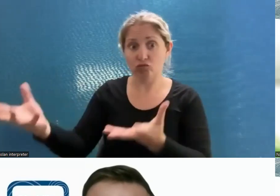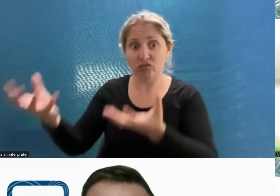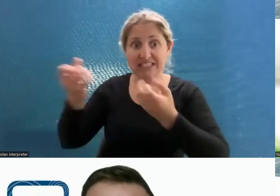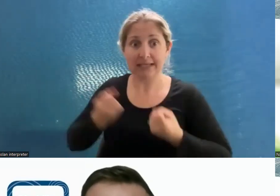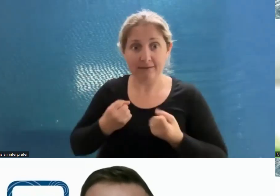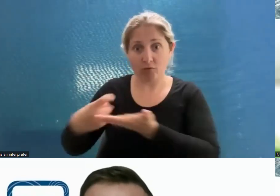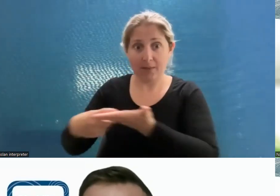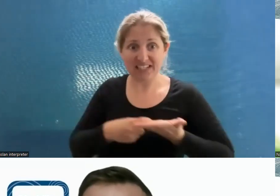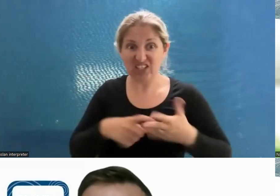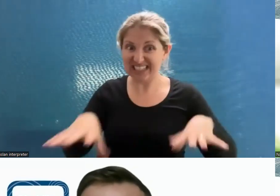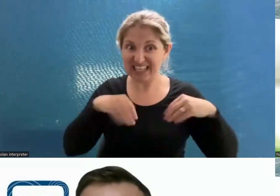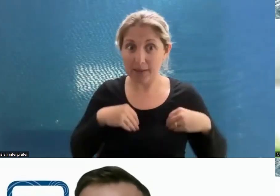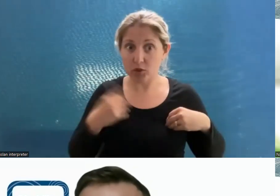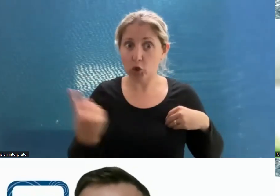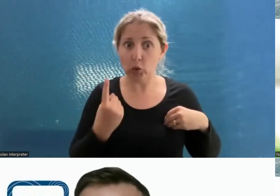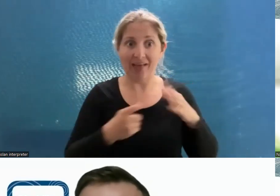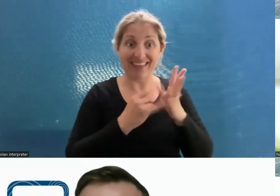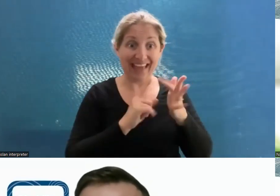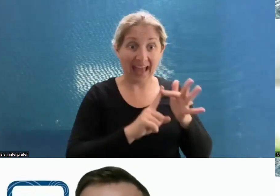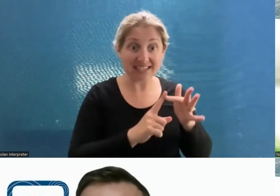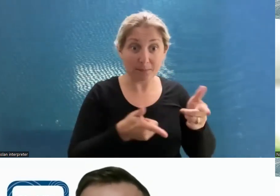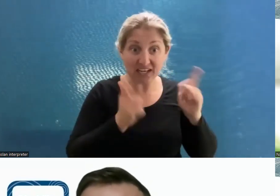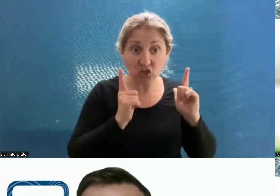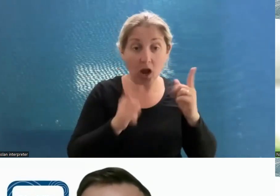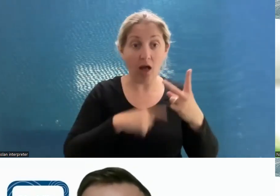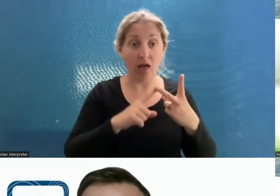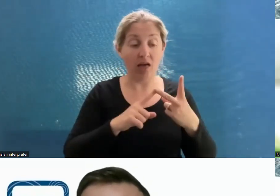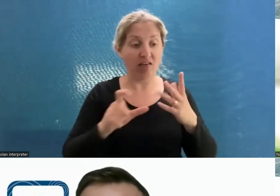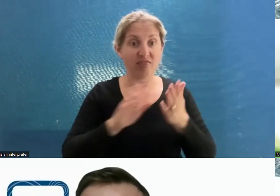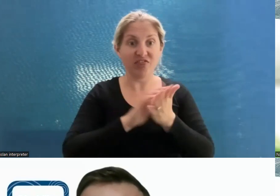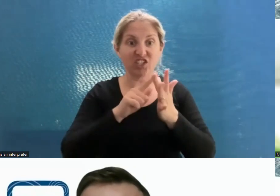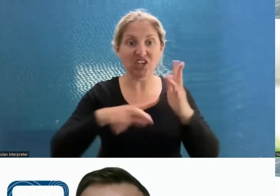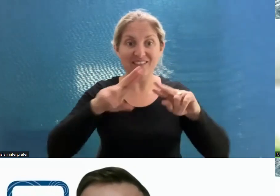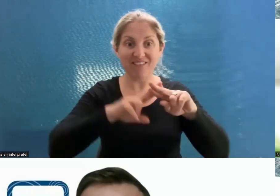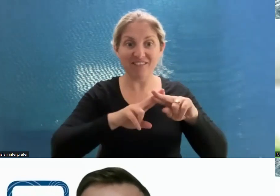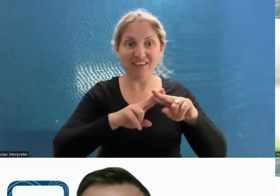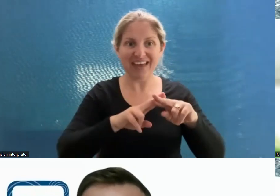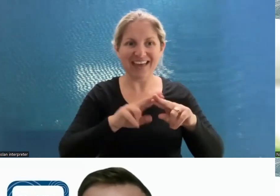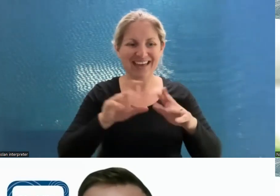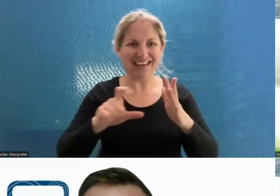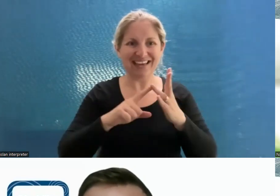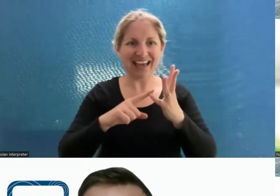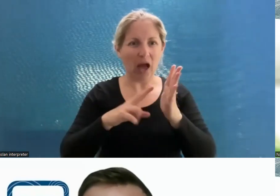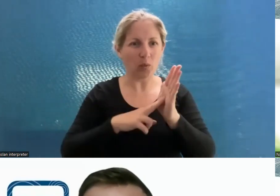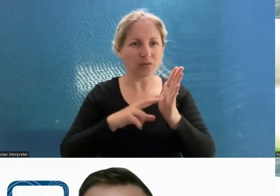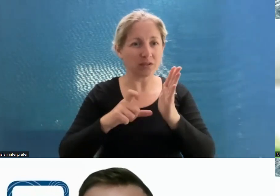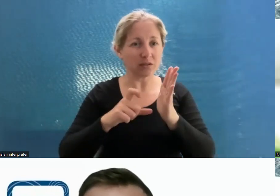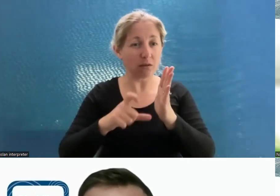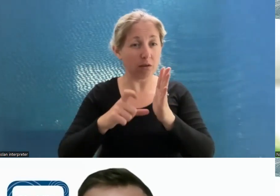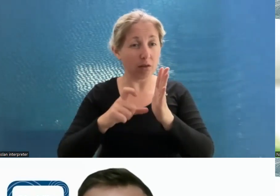Is it the case manager, chief council or the hearing oversite committee or another delegate?